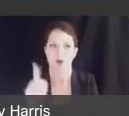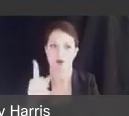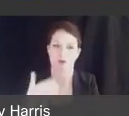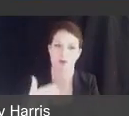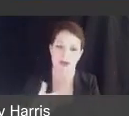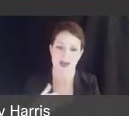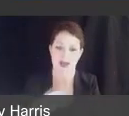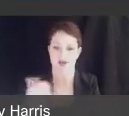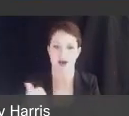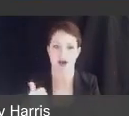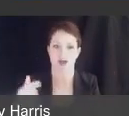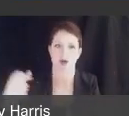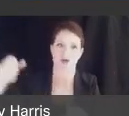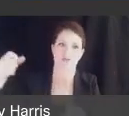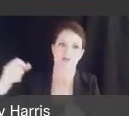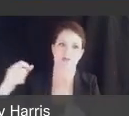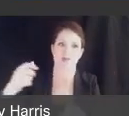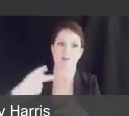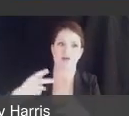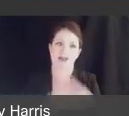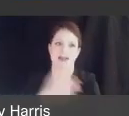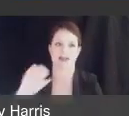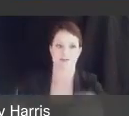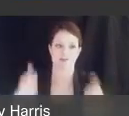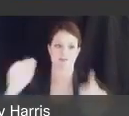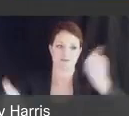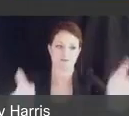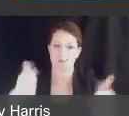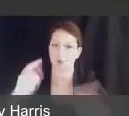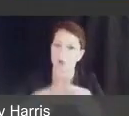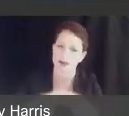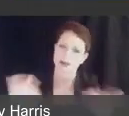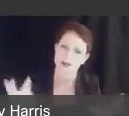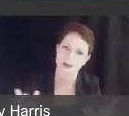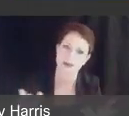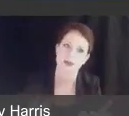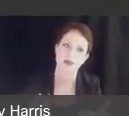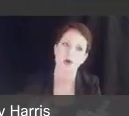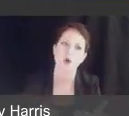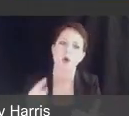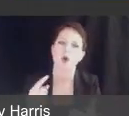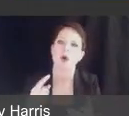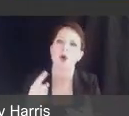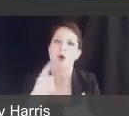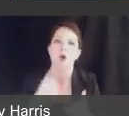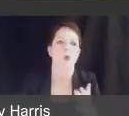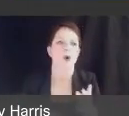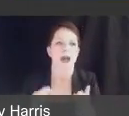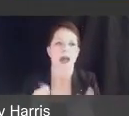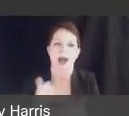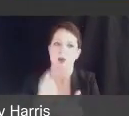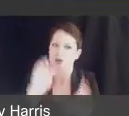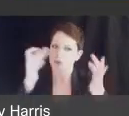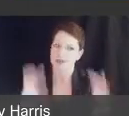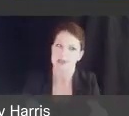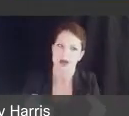satellite vaccination clinics? What point, what is the determination in that? What point must you get